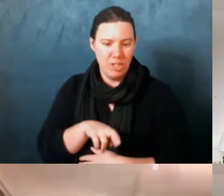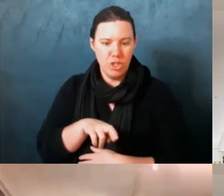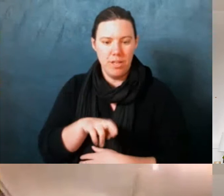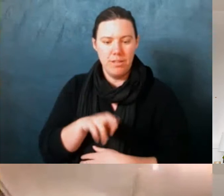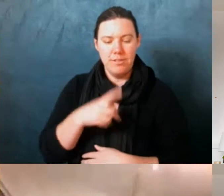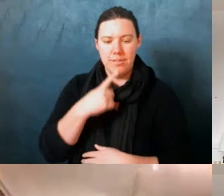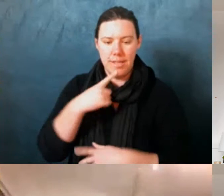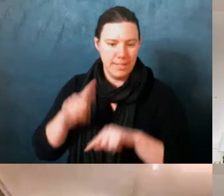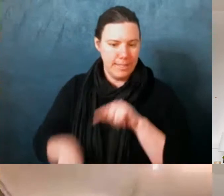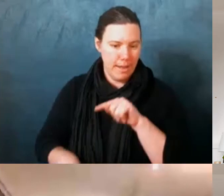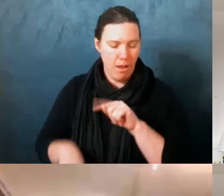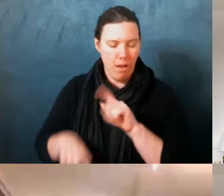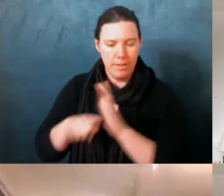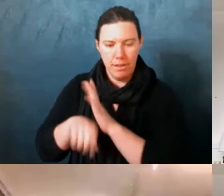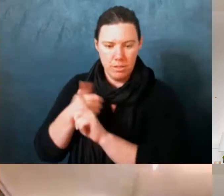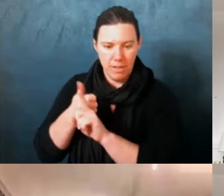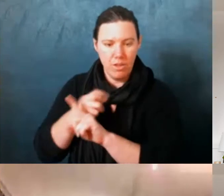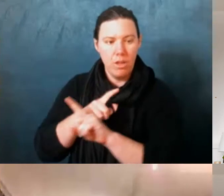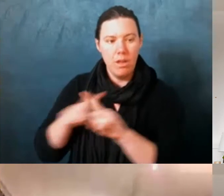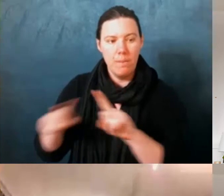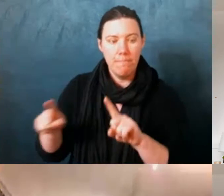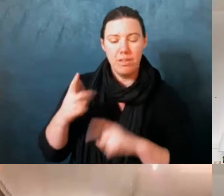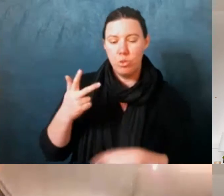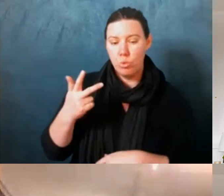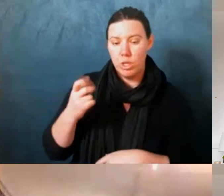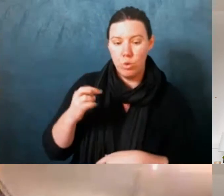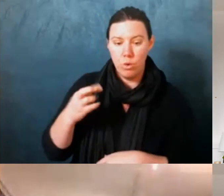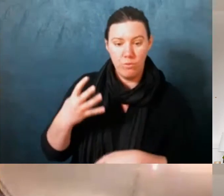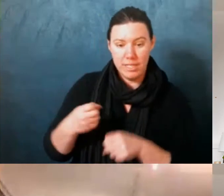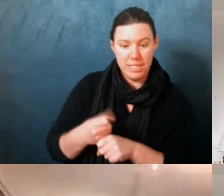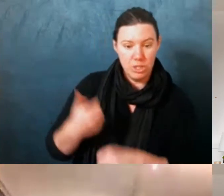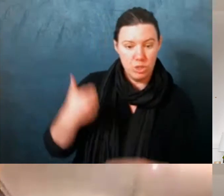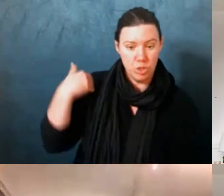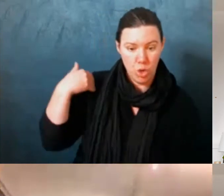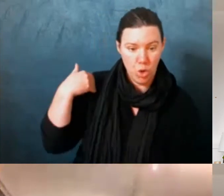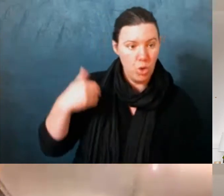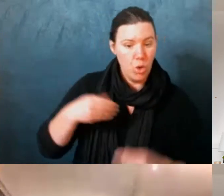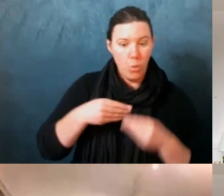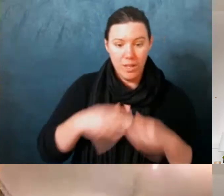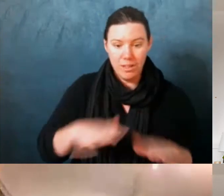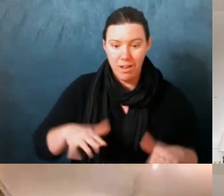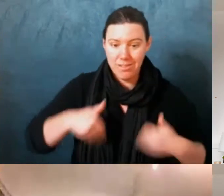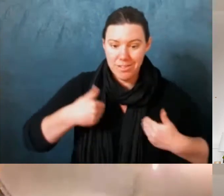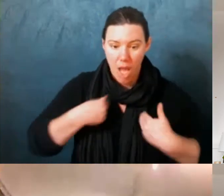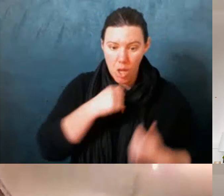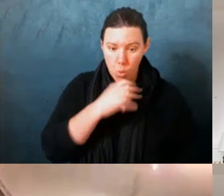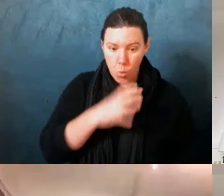But the, when we lost three years ago, four years ago, this yeah, Langlia, she's 22 years old,